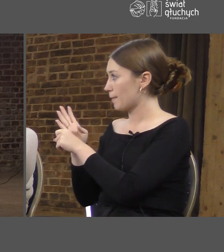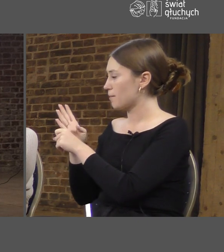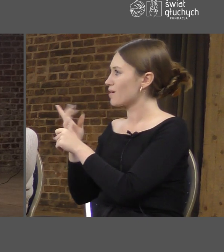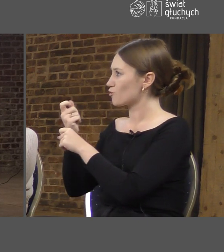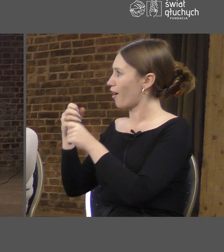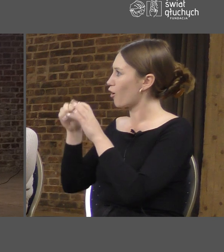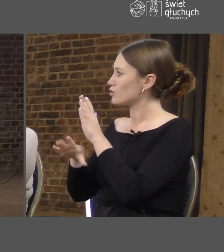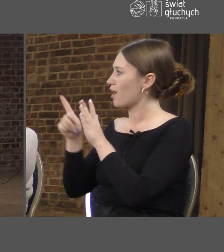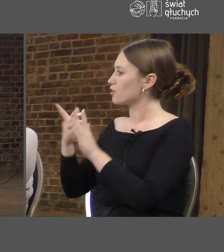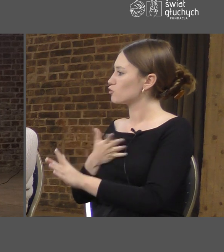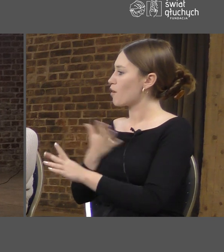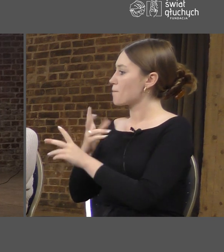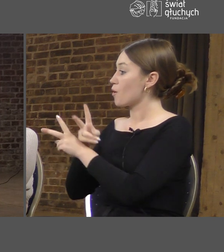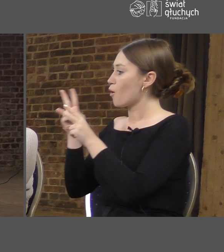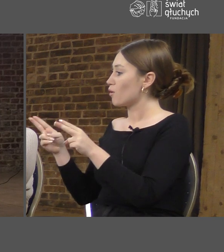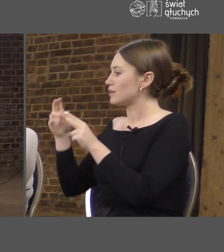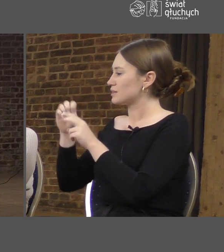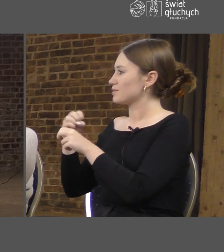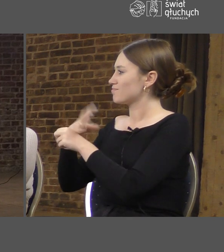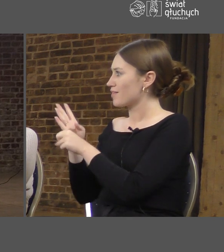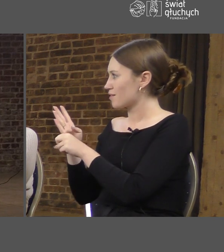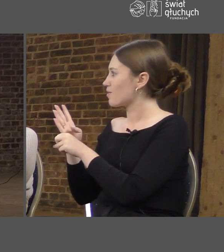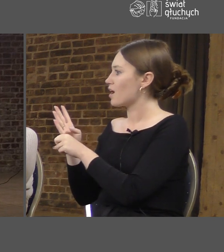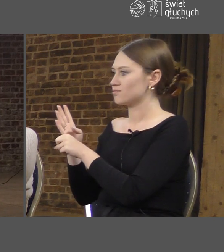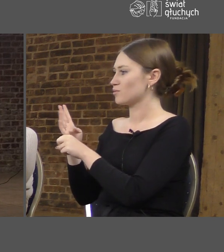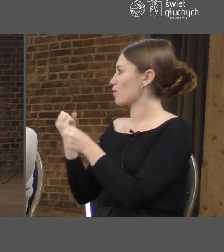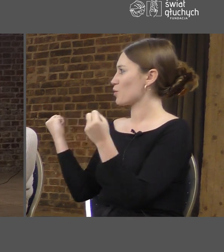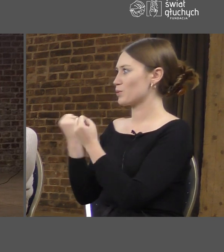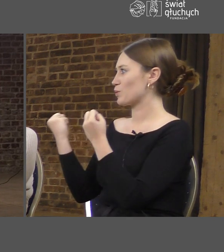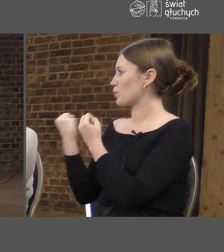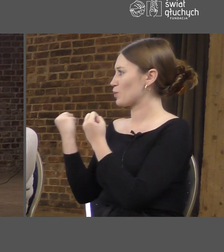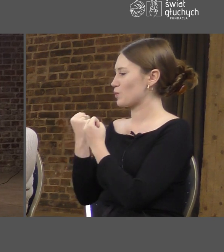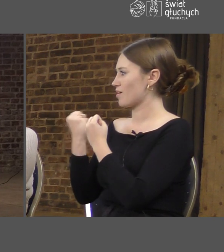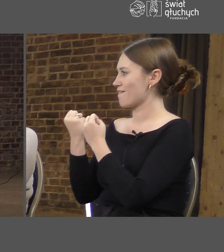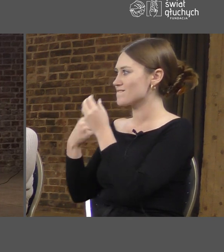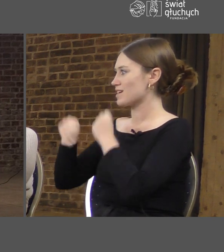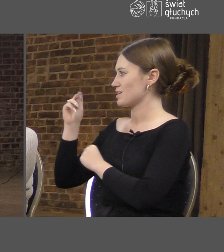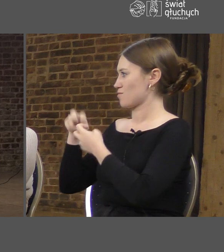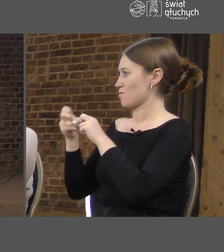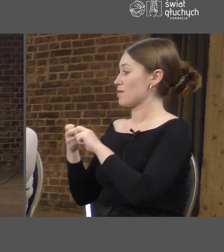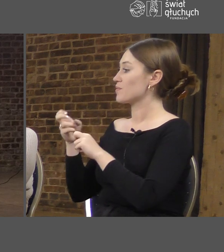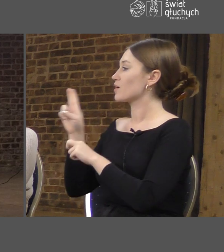But I had the impression, that during the pandemic, it got even worse. Due to the fact that people working were using masks